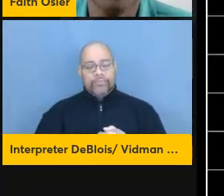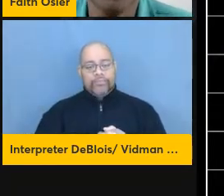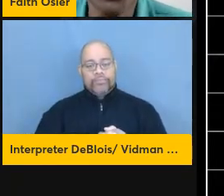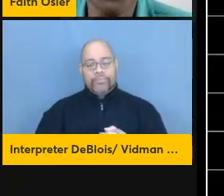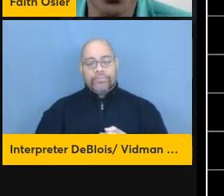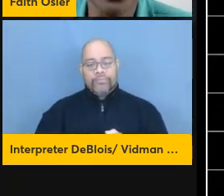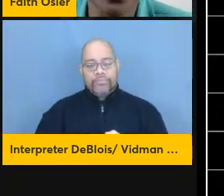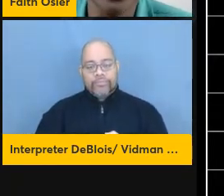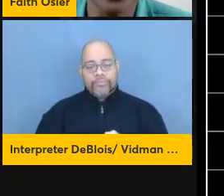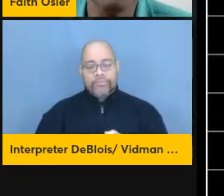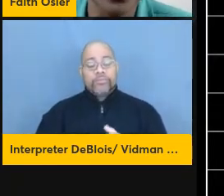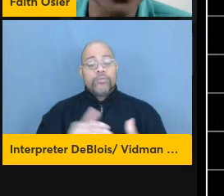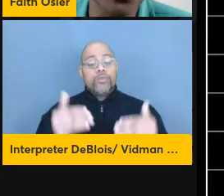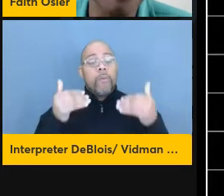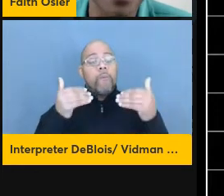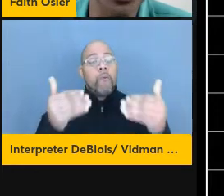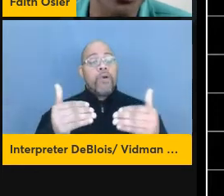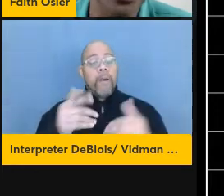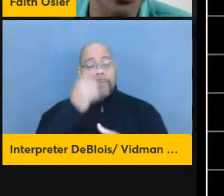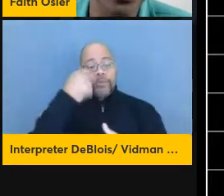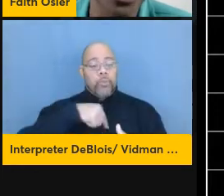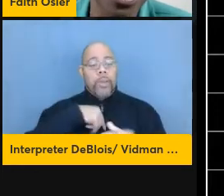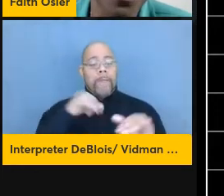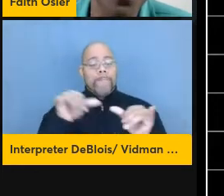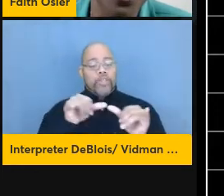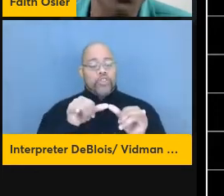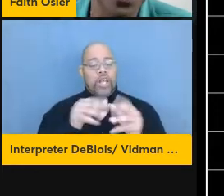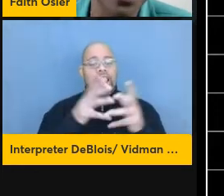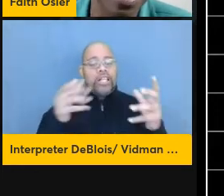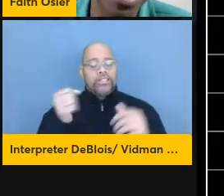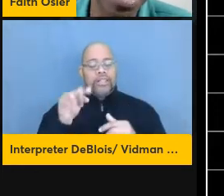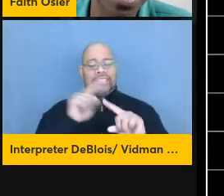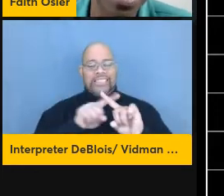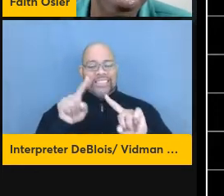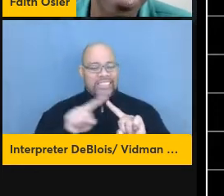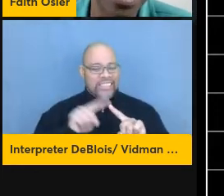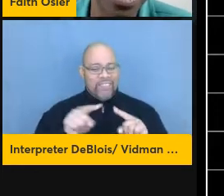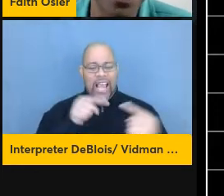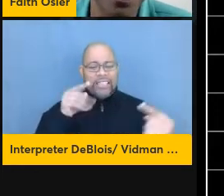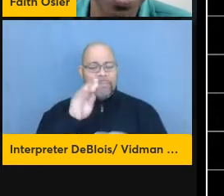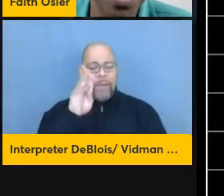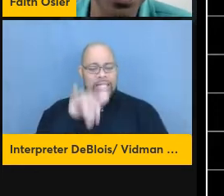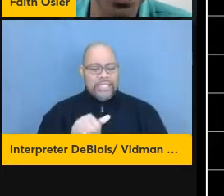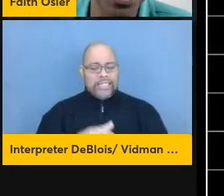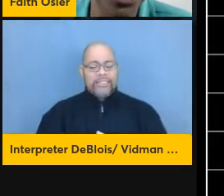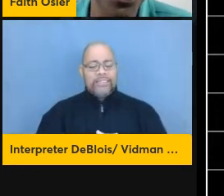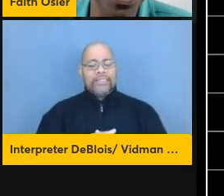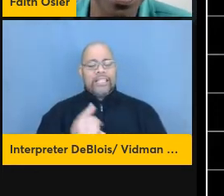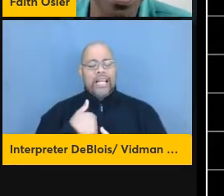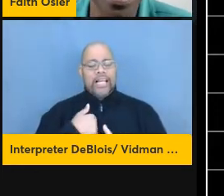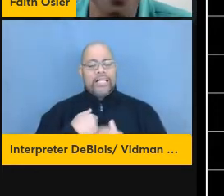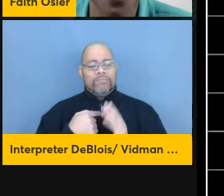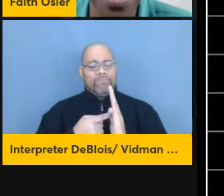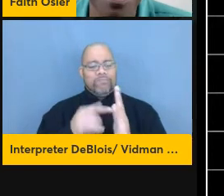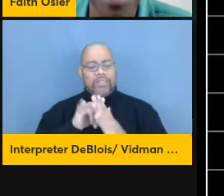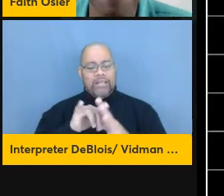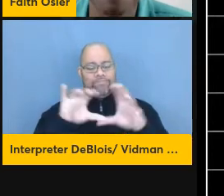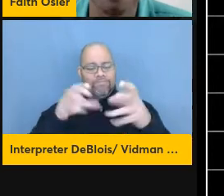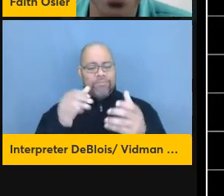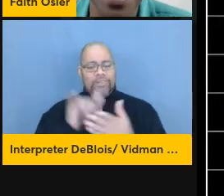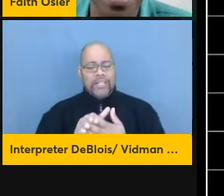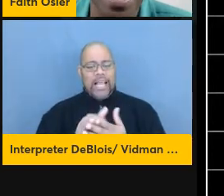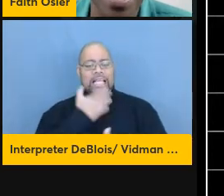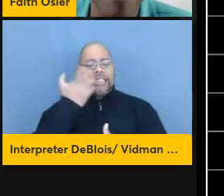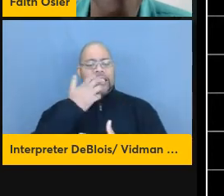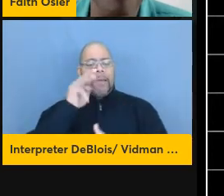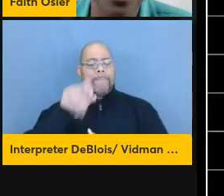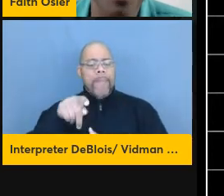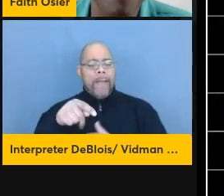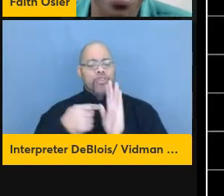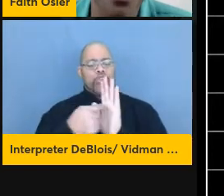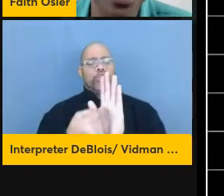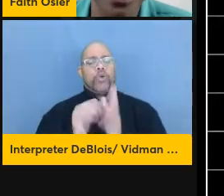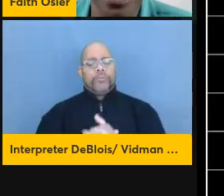Moving on, because we measured lots of different antibodies, I've sort of distilled it into this kind of heat map, comparing